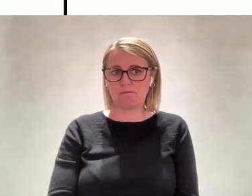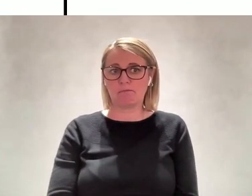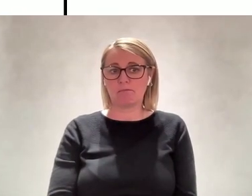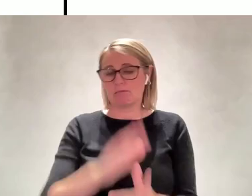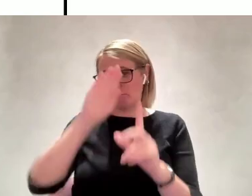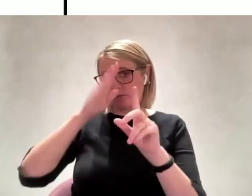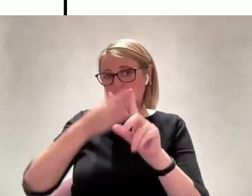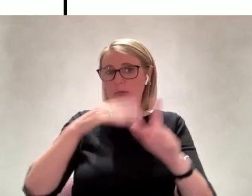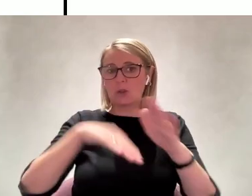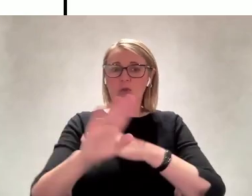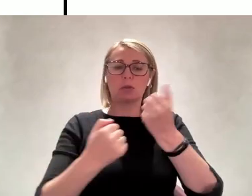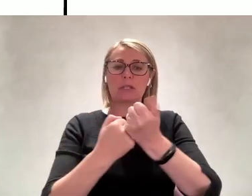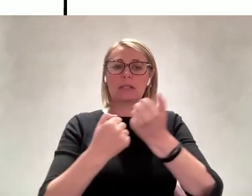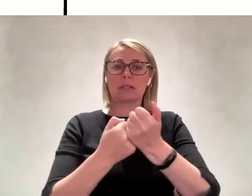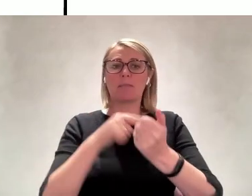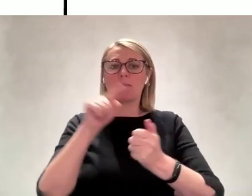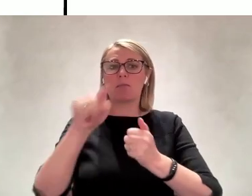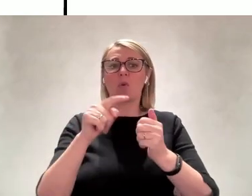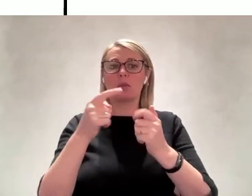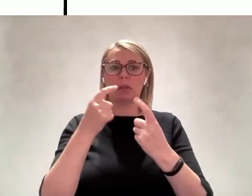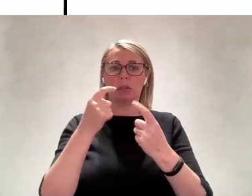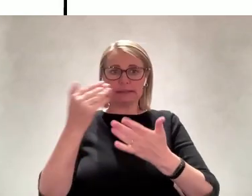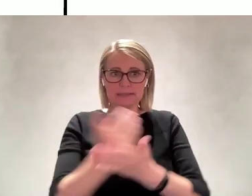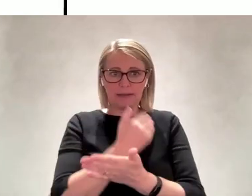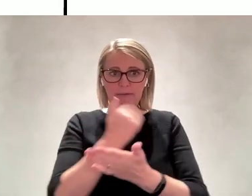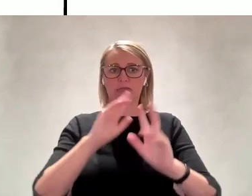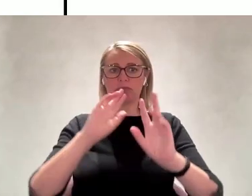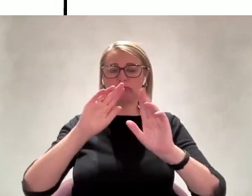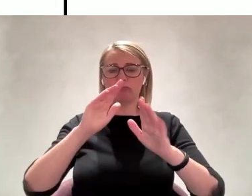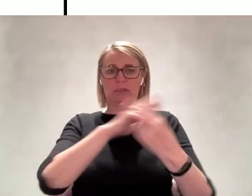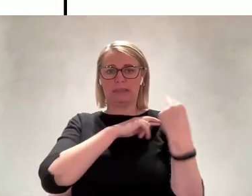It's intended to support safe and responsible AI delivery